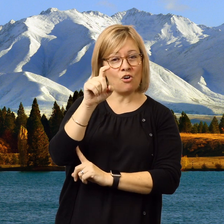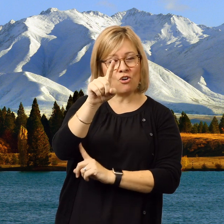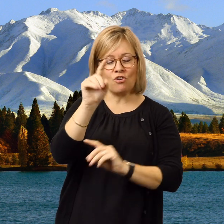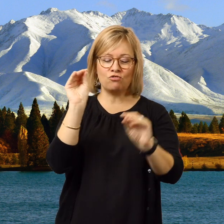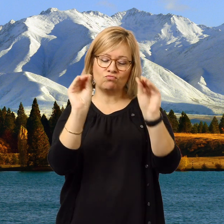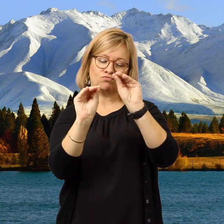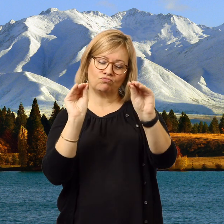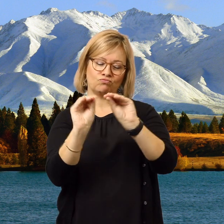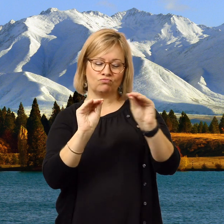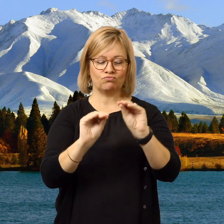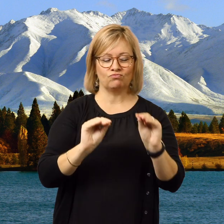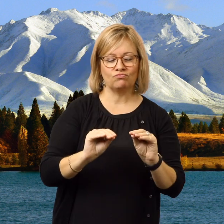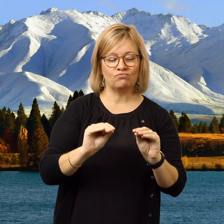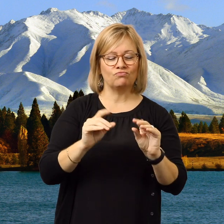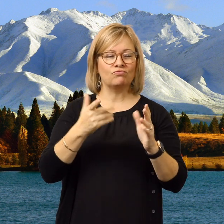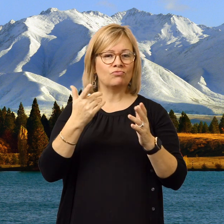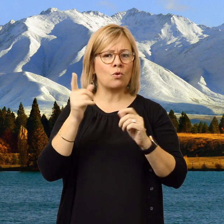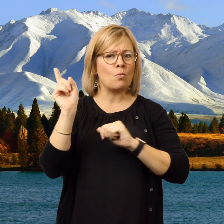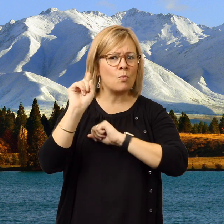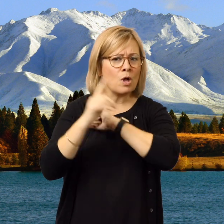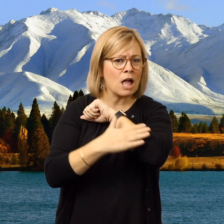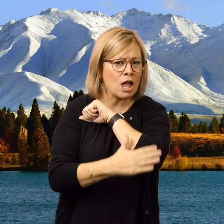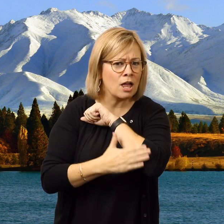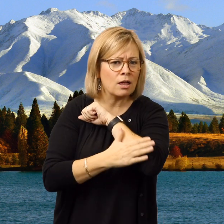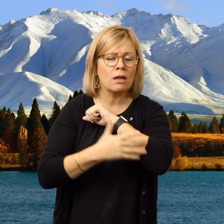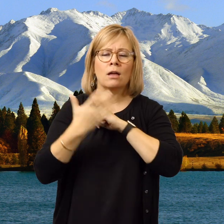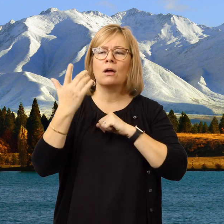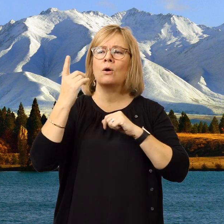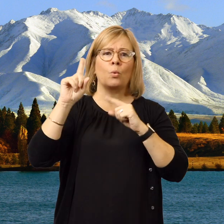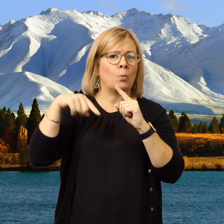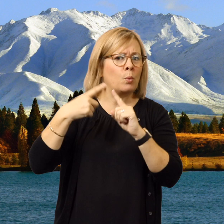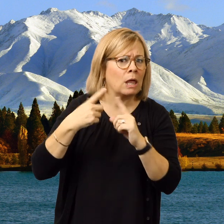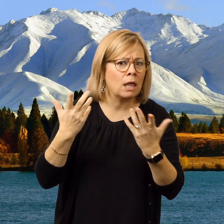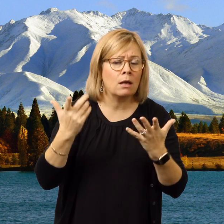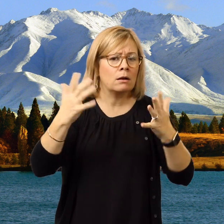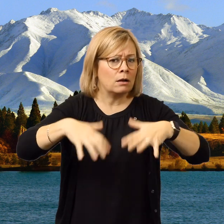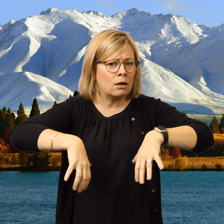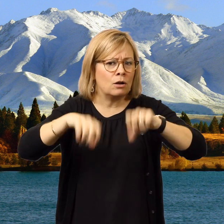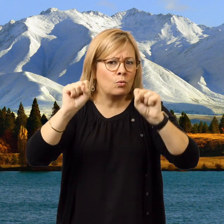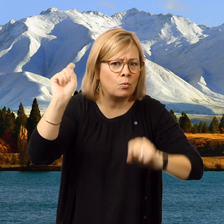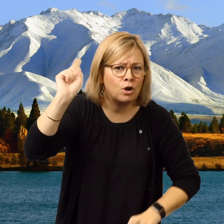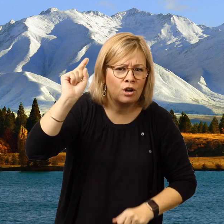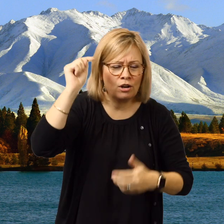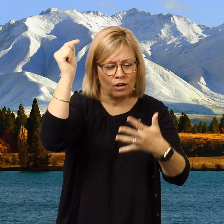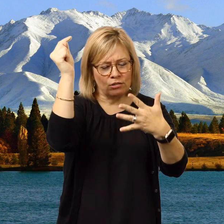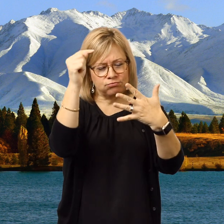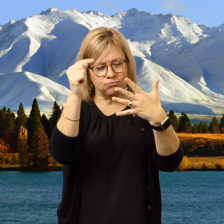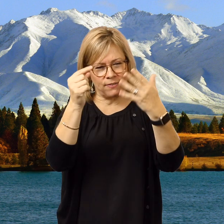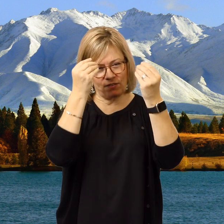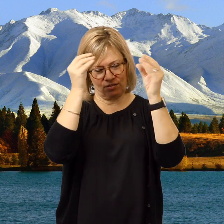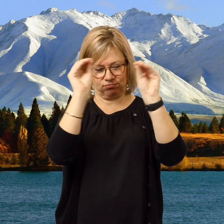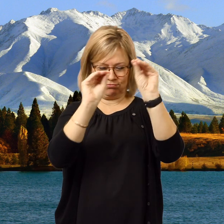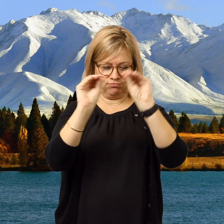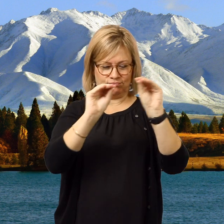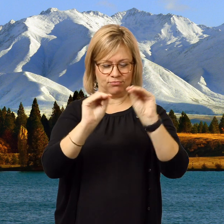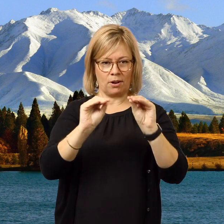to create a brochure outlining the country where it was hosted and other